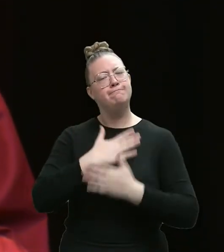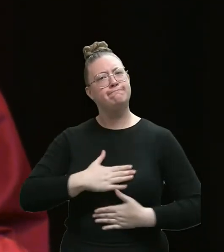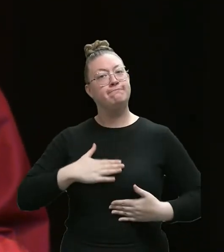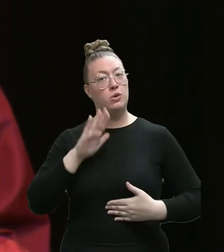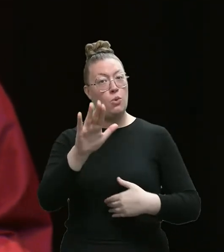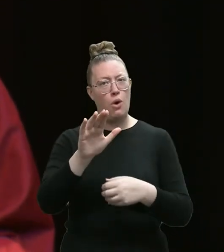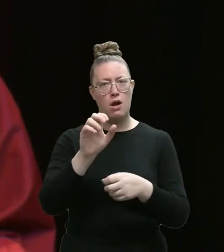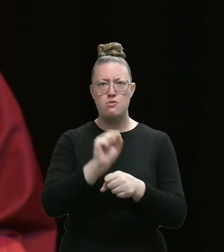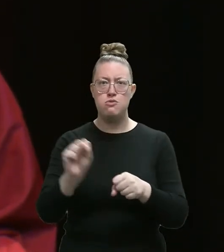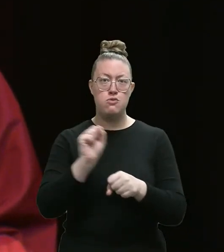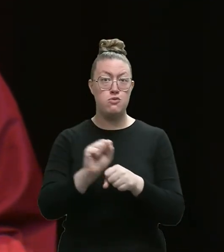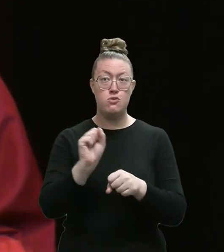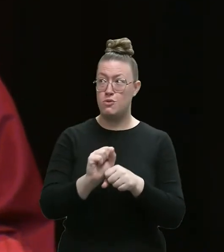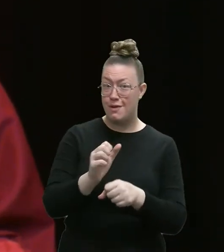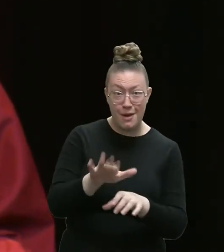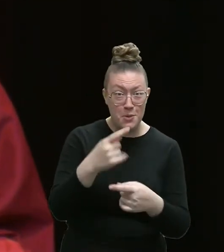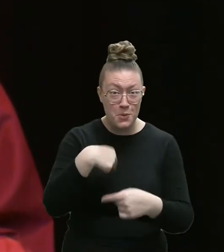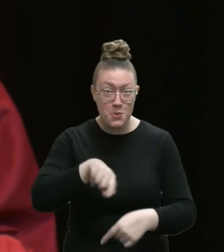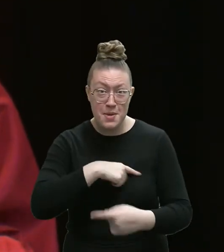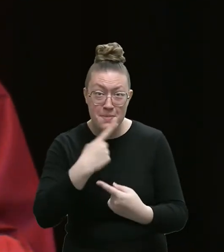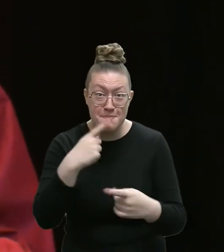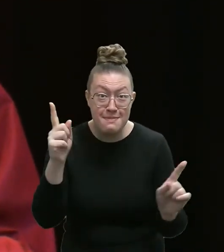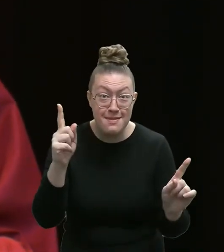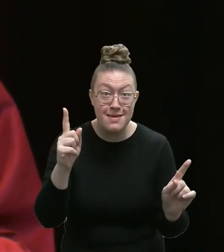to please raise their hands.